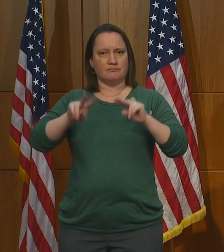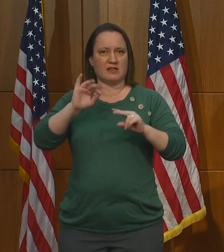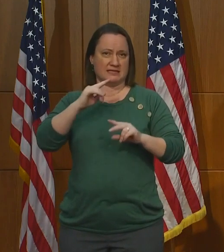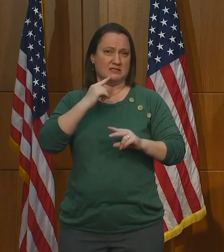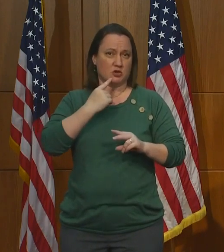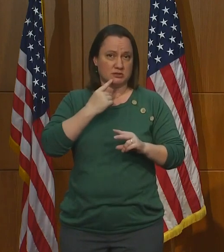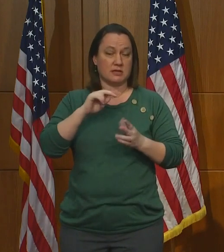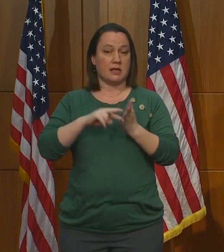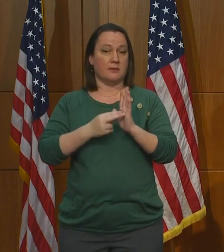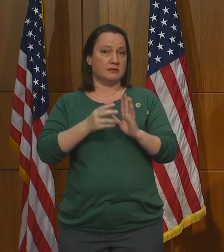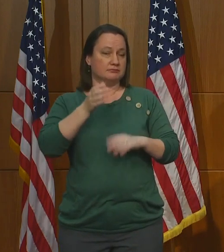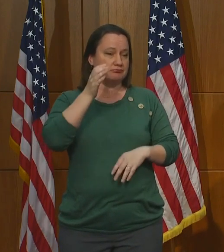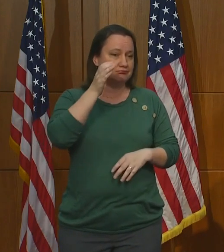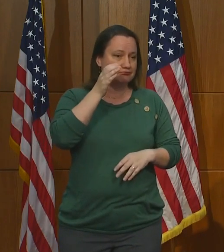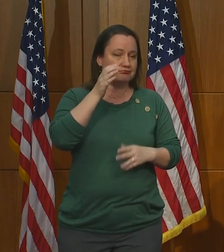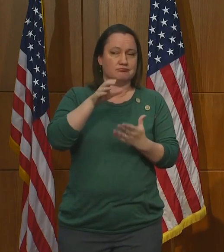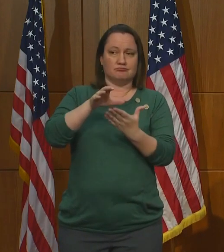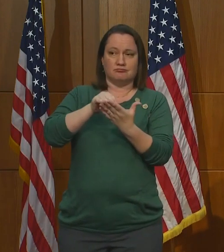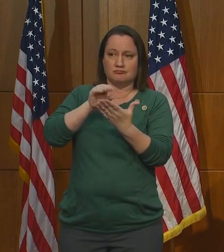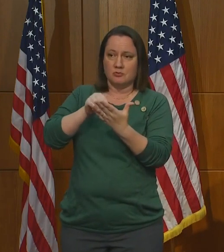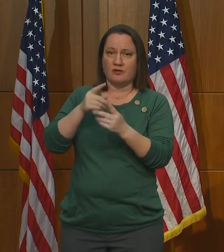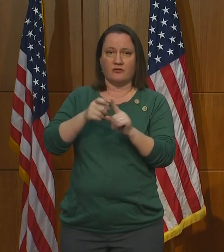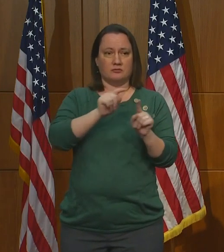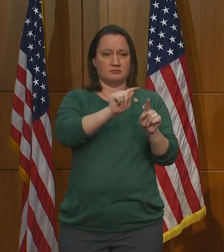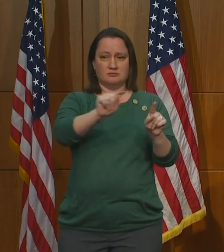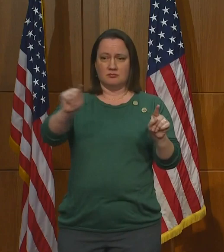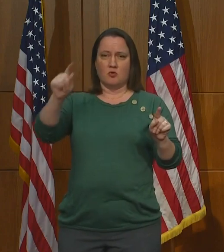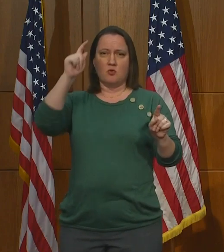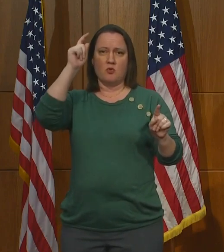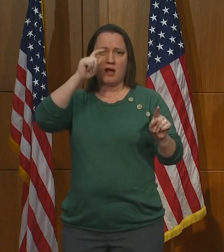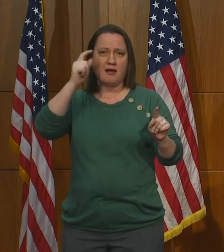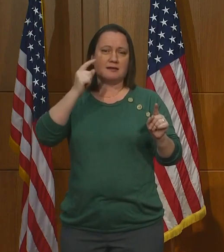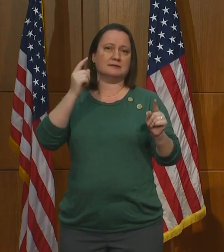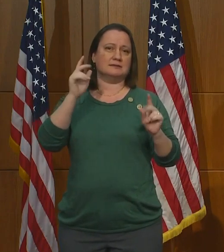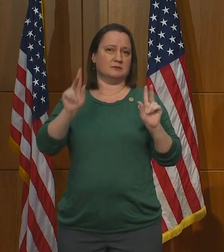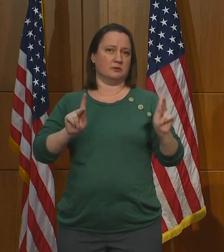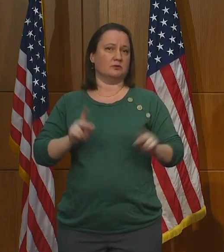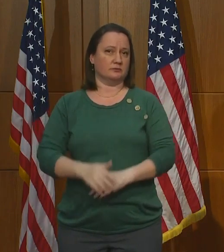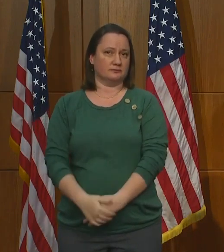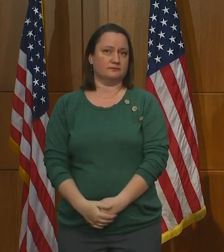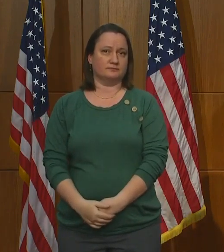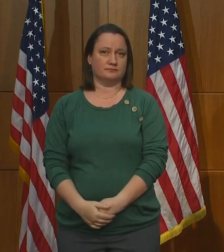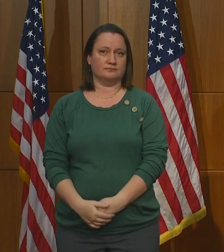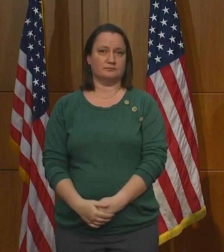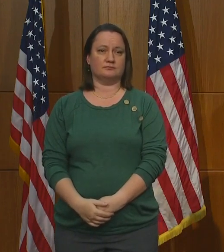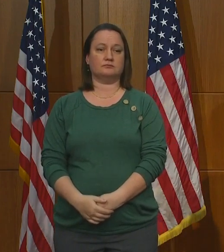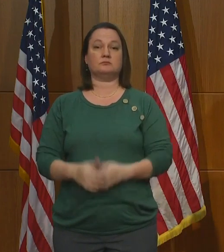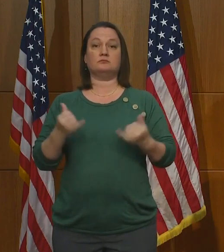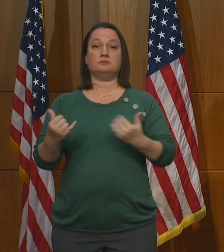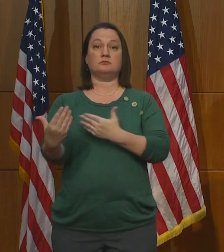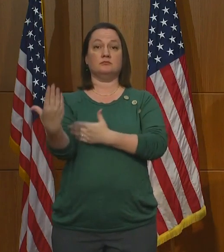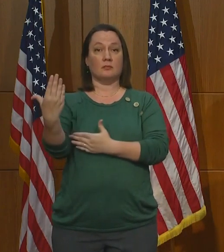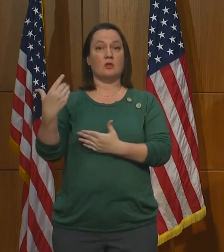LIST. AND LEARNING FROM WISE